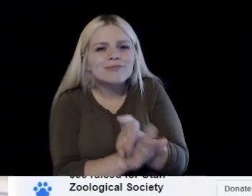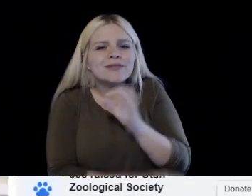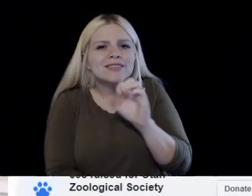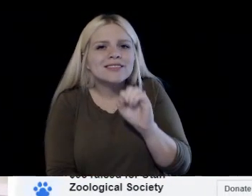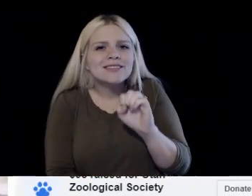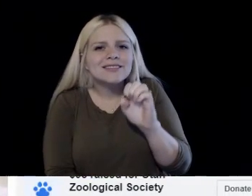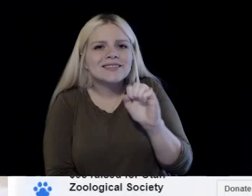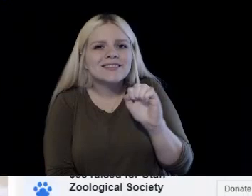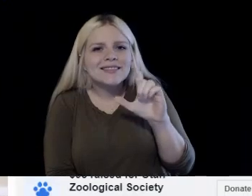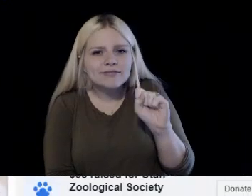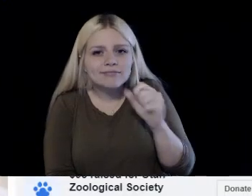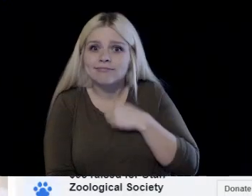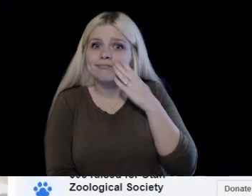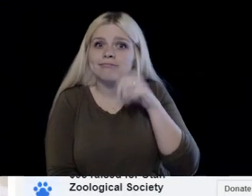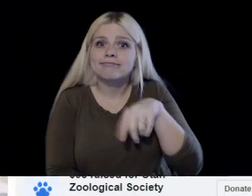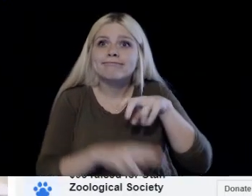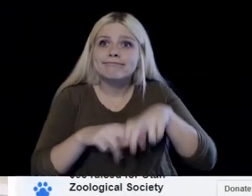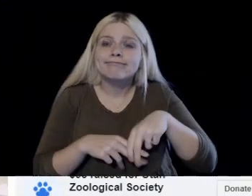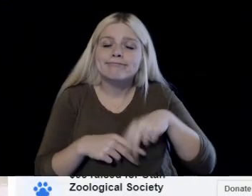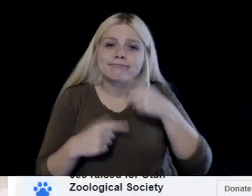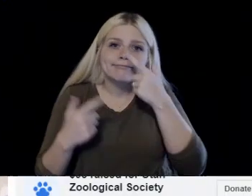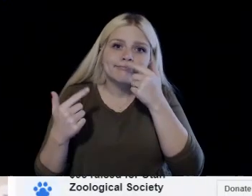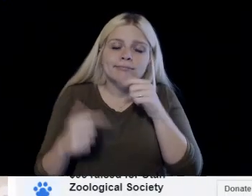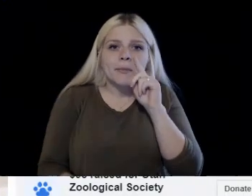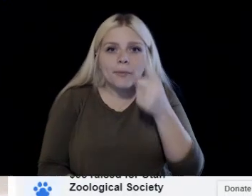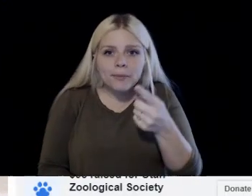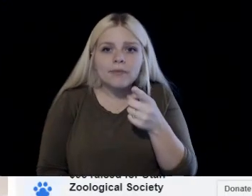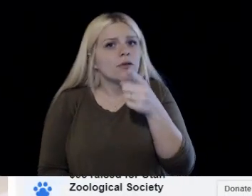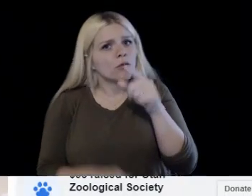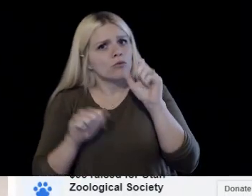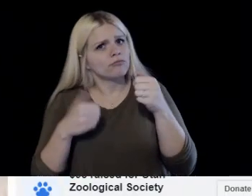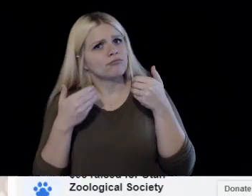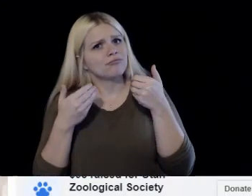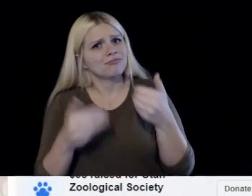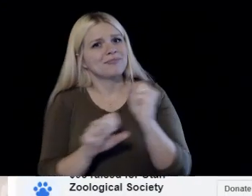to be a great way to do it! We have some expert chefs in the kitchen. So by the way,